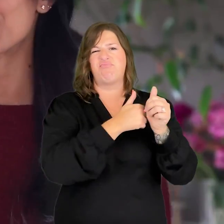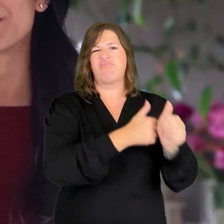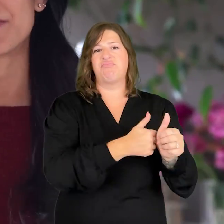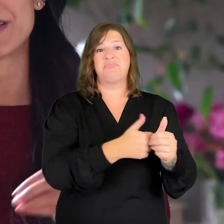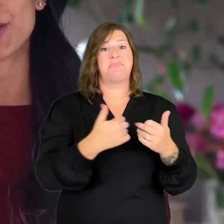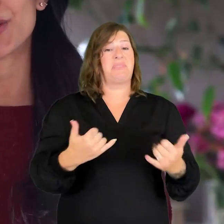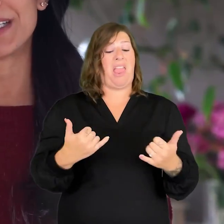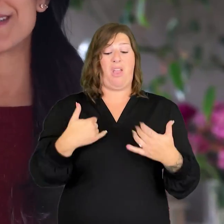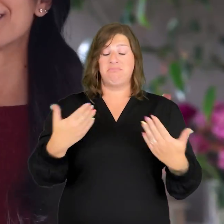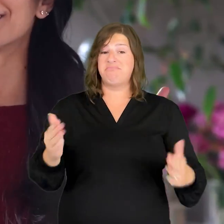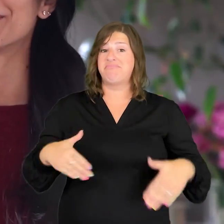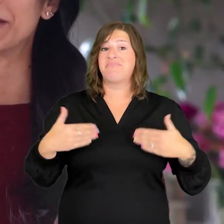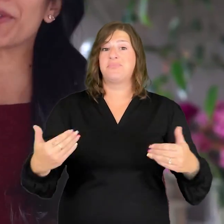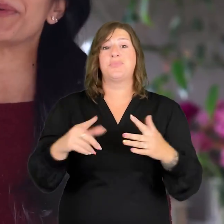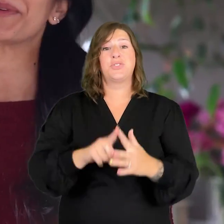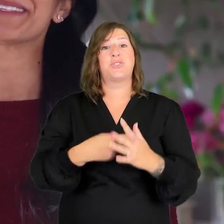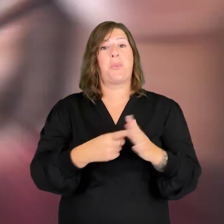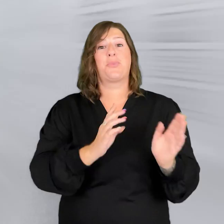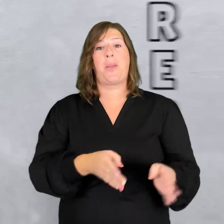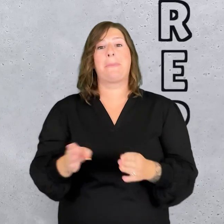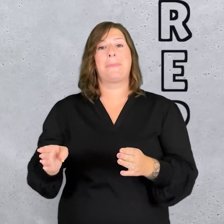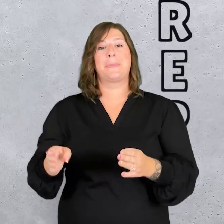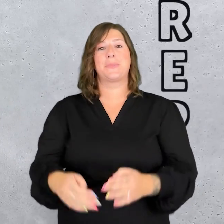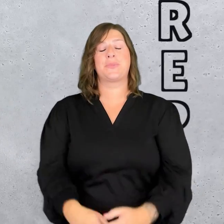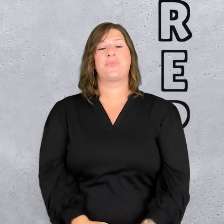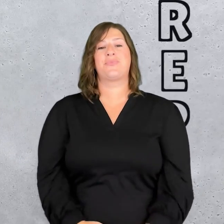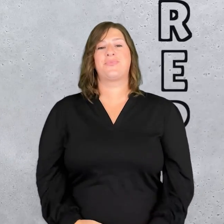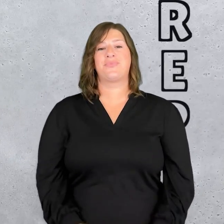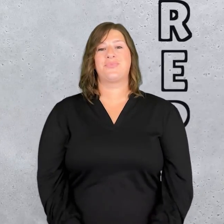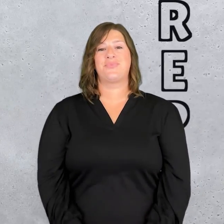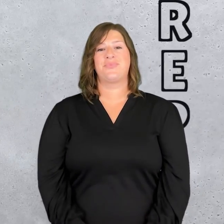some of these ingredients into meal components.